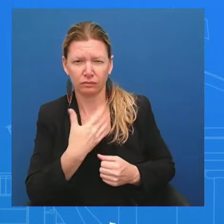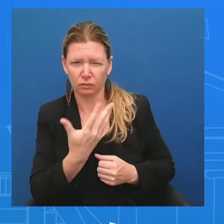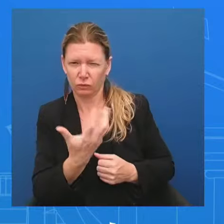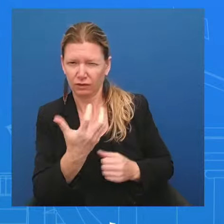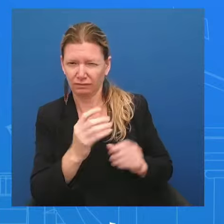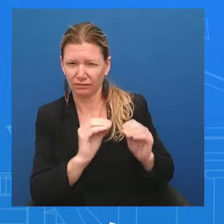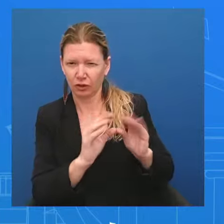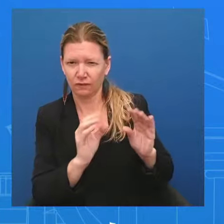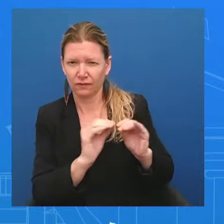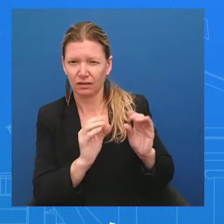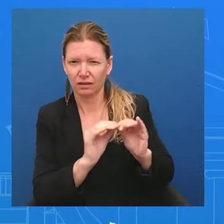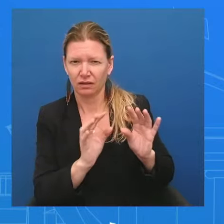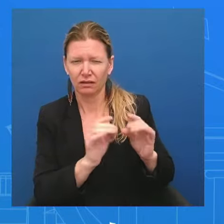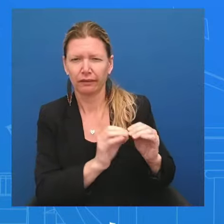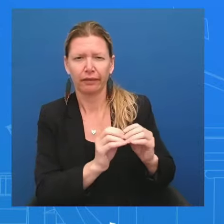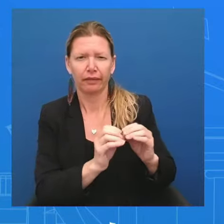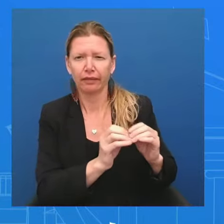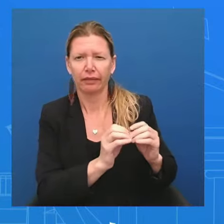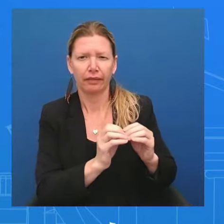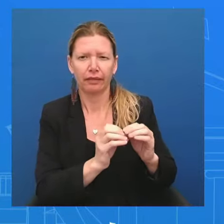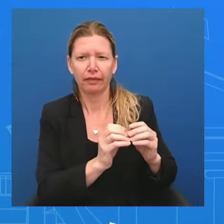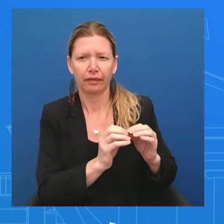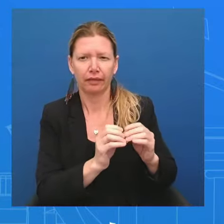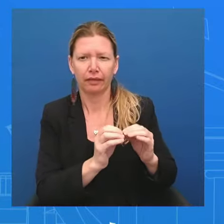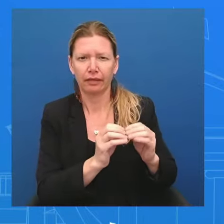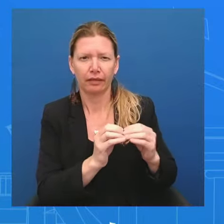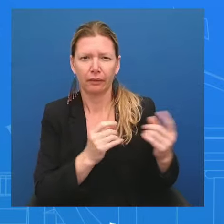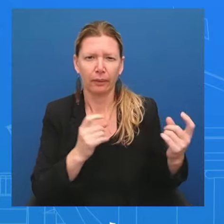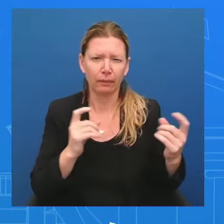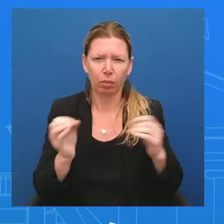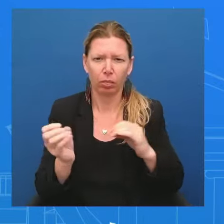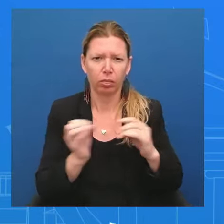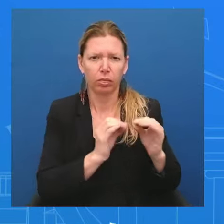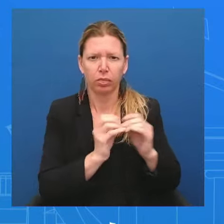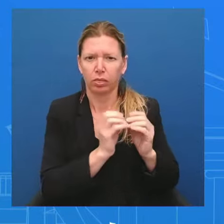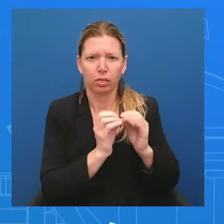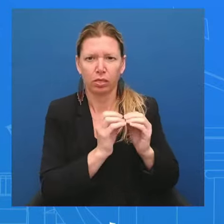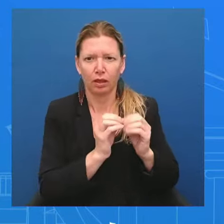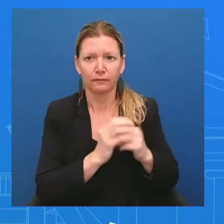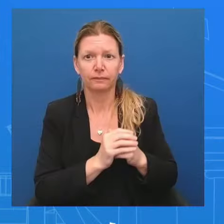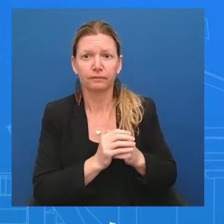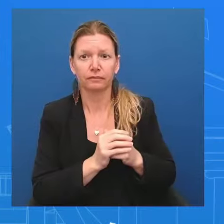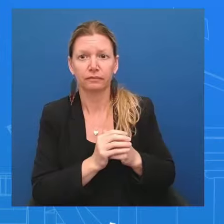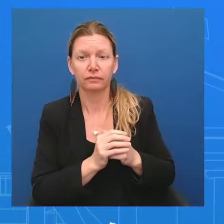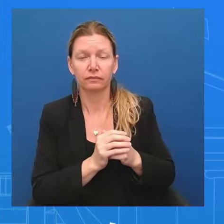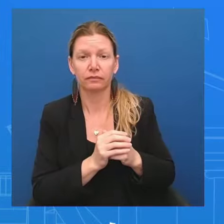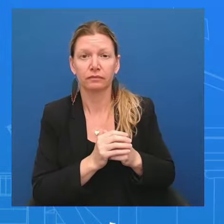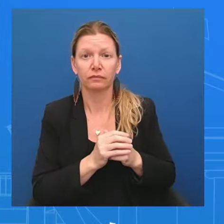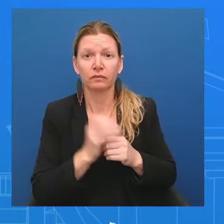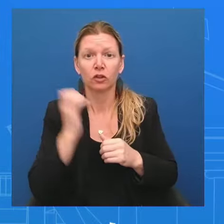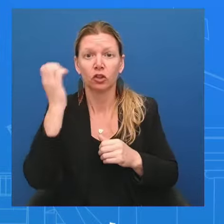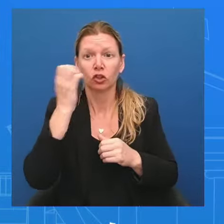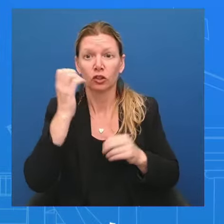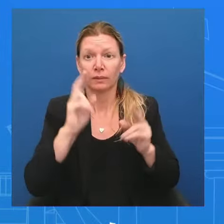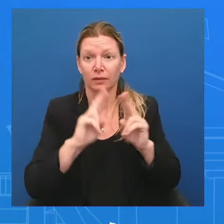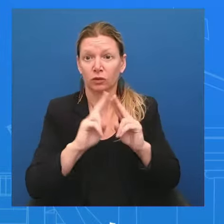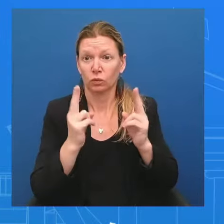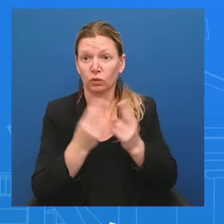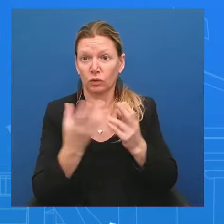The Press: Just one quick question. The European Union are considering imposing sanctions on Israel if it does not oblige